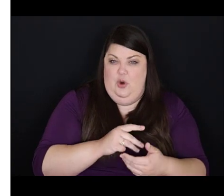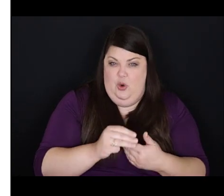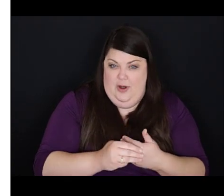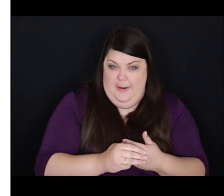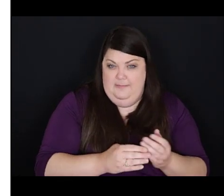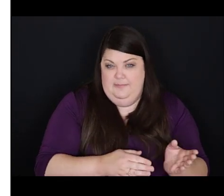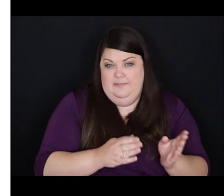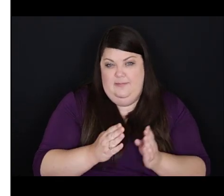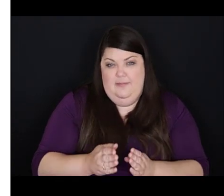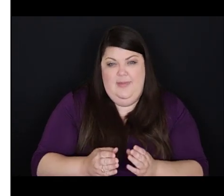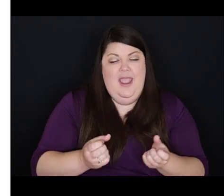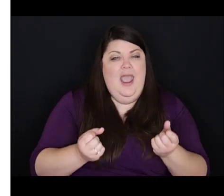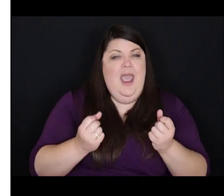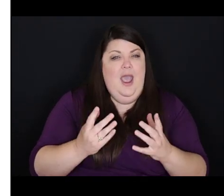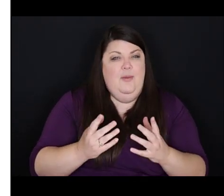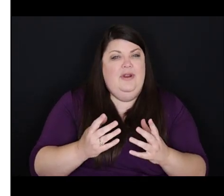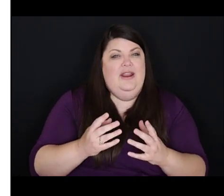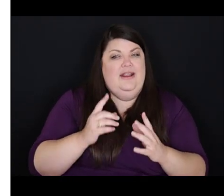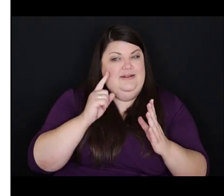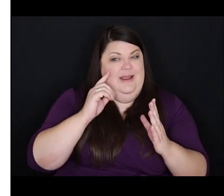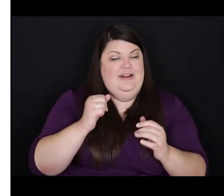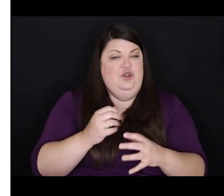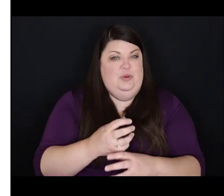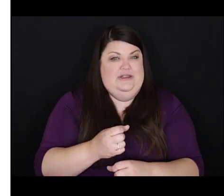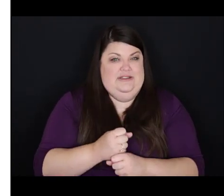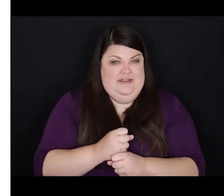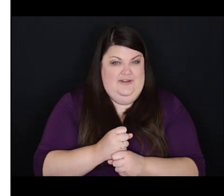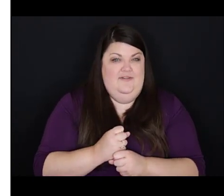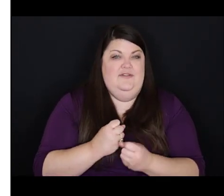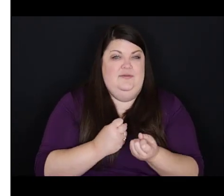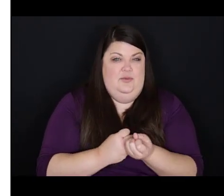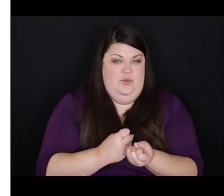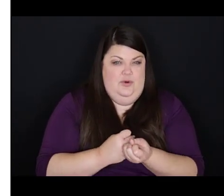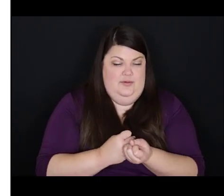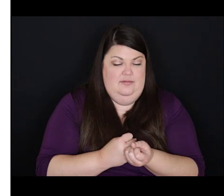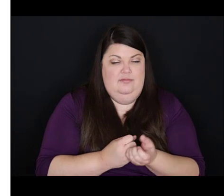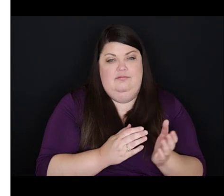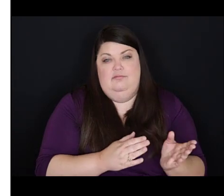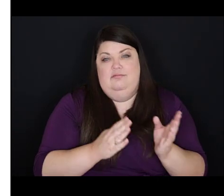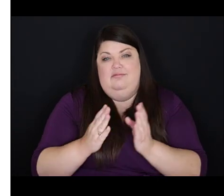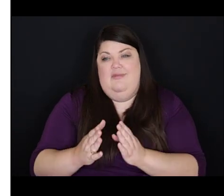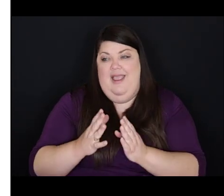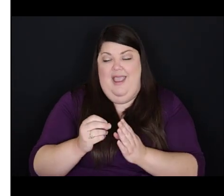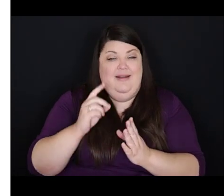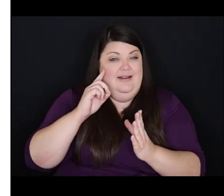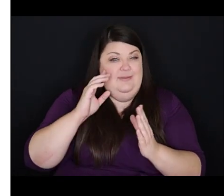expected to receive supported employment services, and the expected total costs of services.